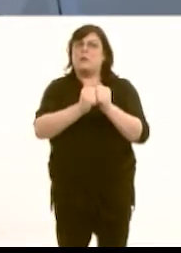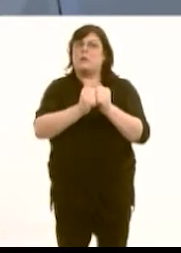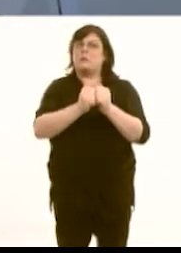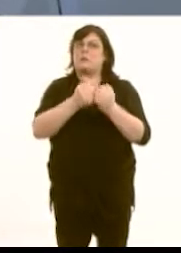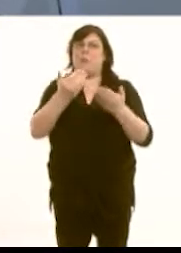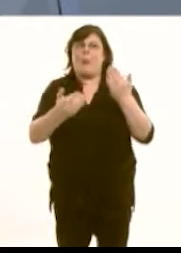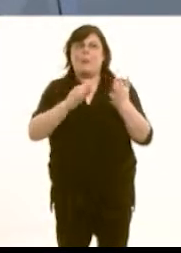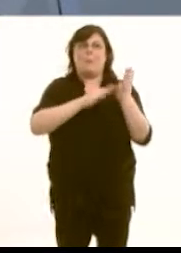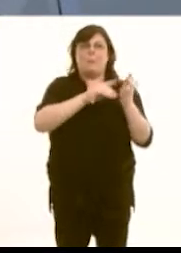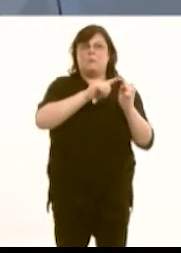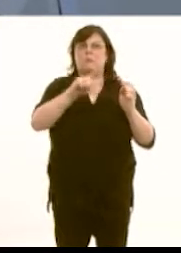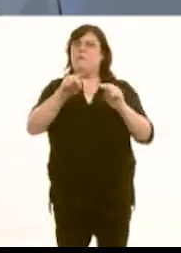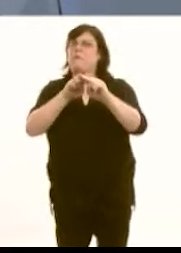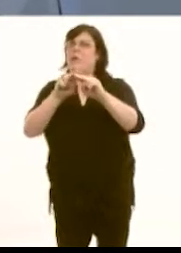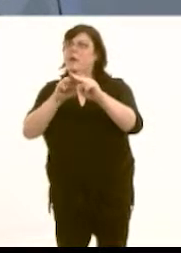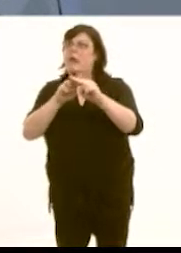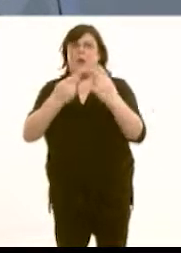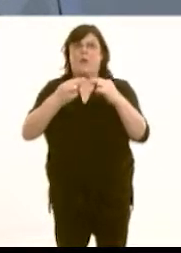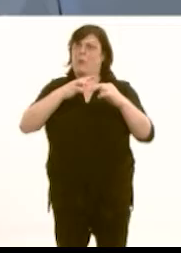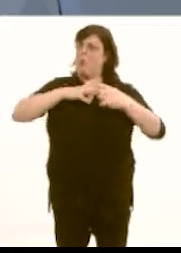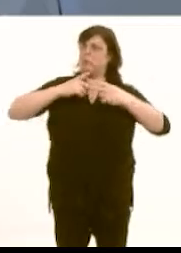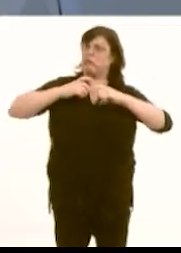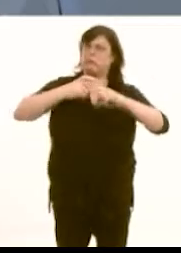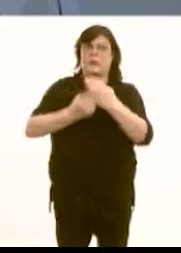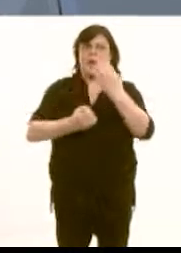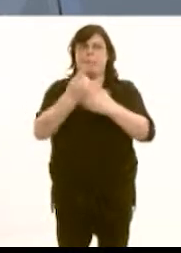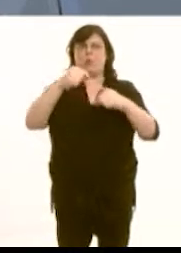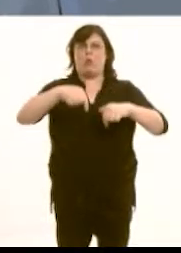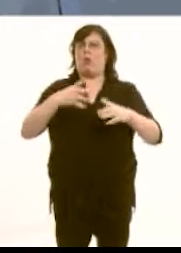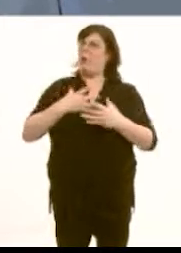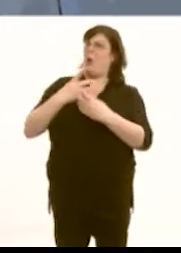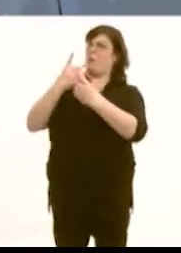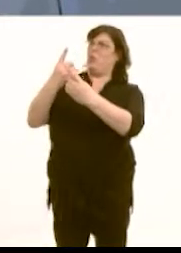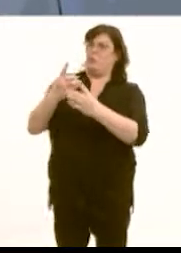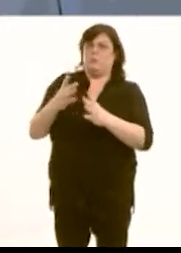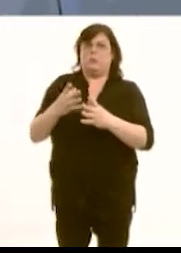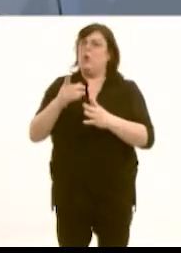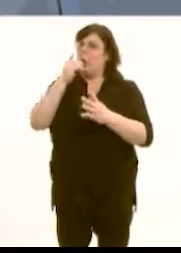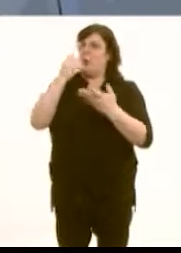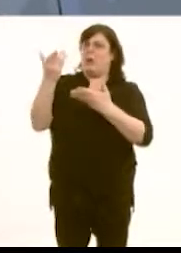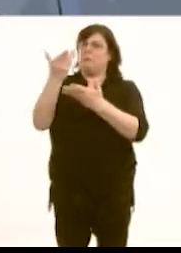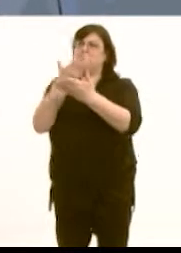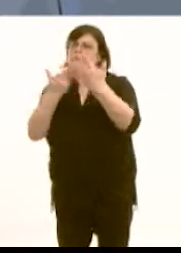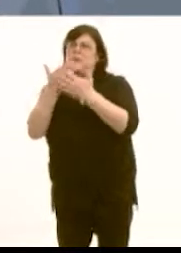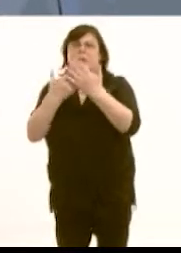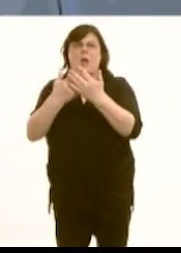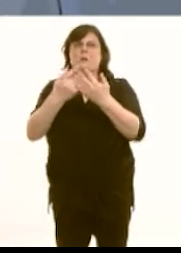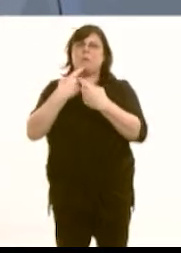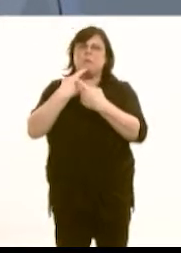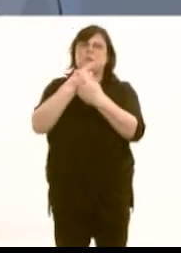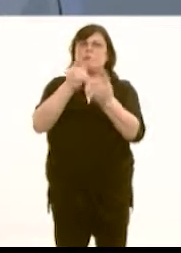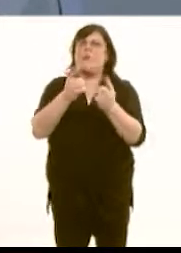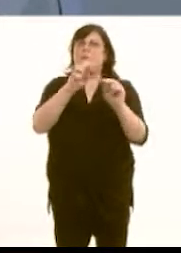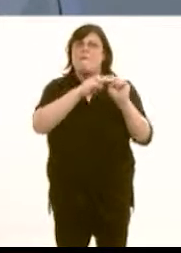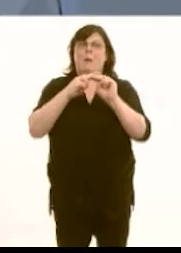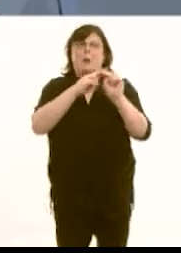If you want to stand by and allow that to continue, thatís your prerogative. Have that discussion with relatives whoíve lost loved ones in hospital; have that discussion